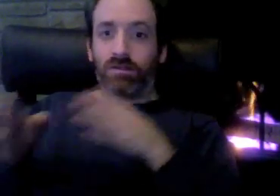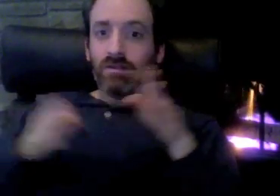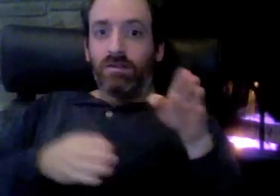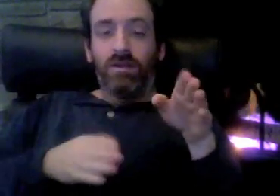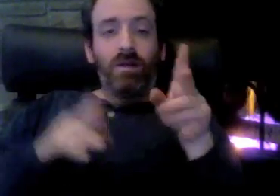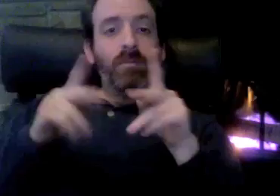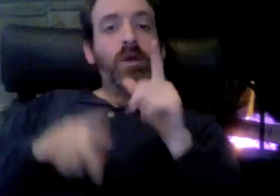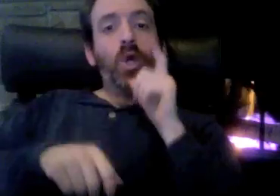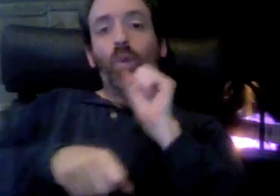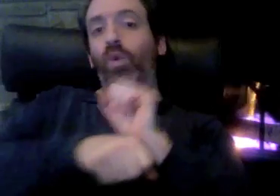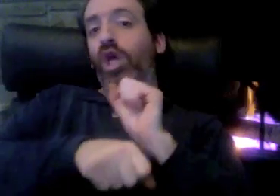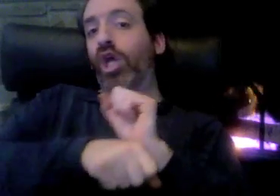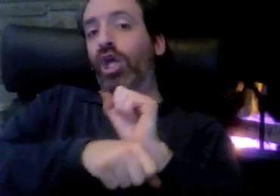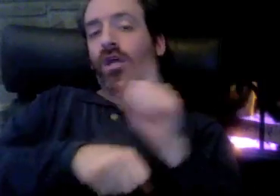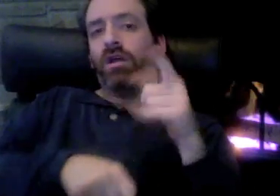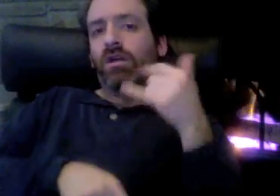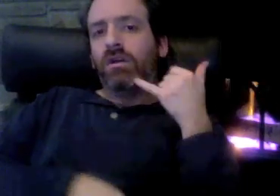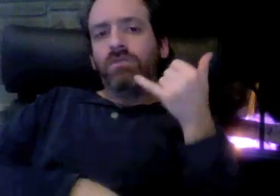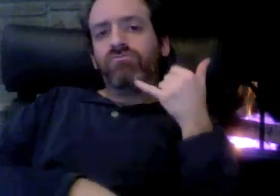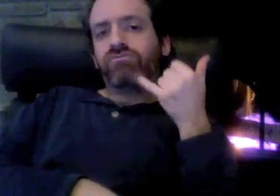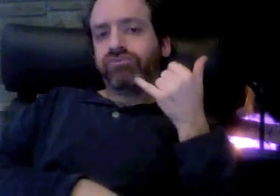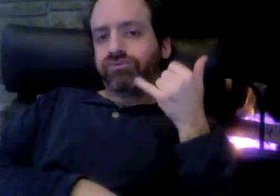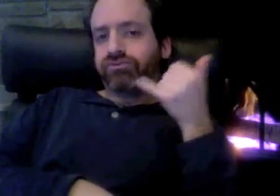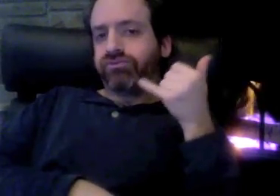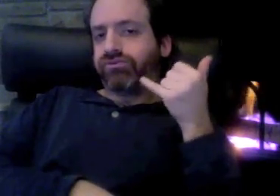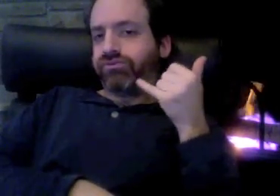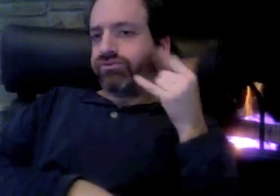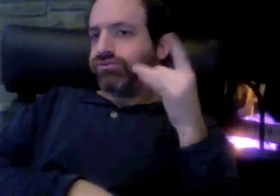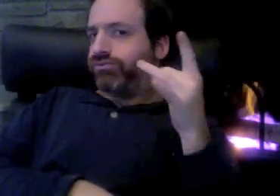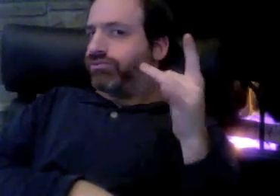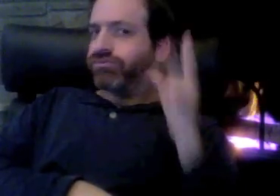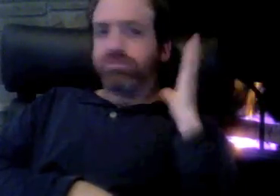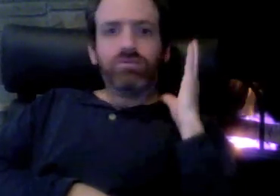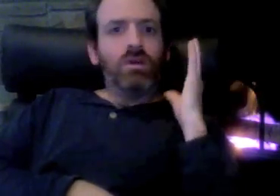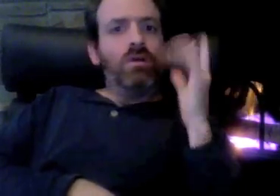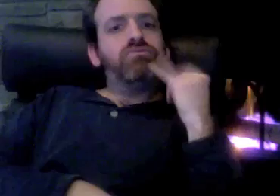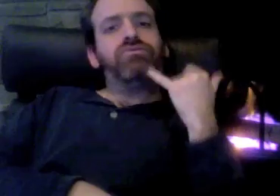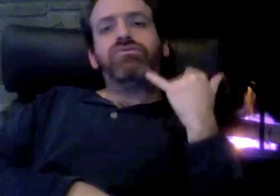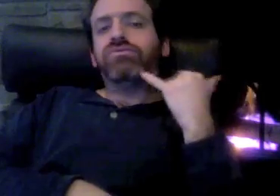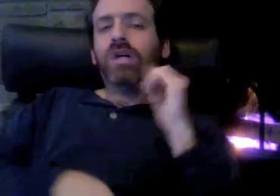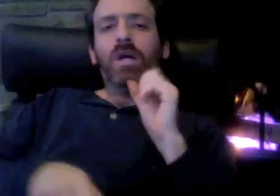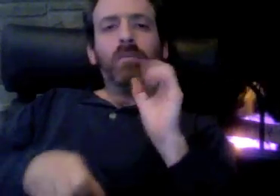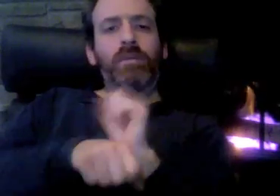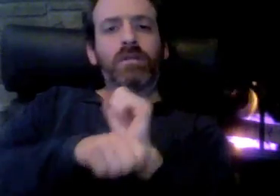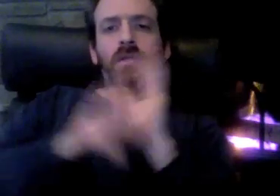etc. Enterprise users would make more VRS calls due to their work-related calls such as meetings,